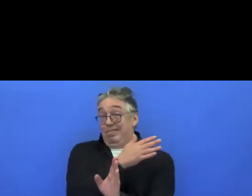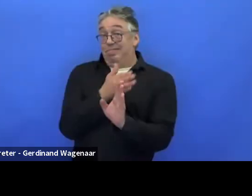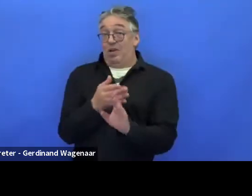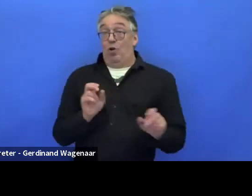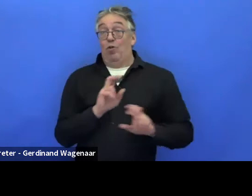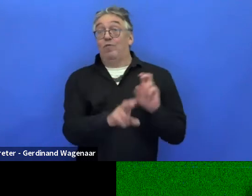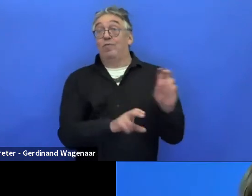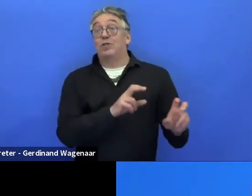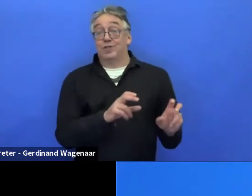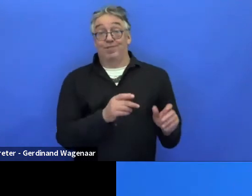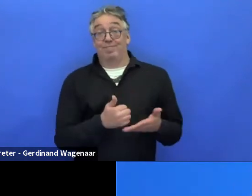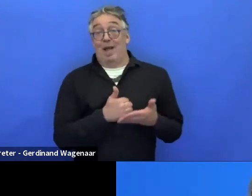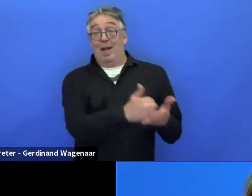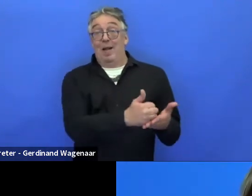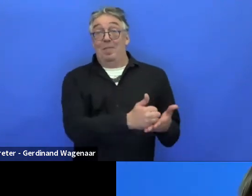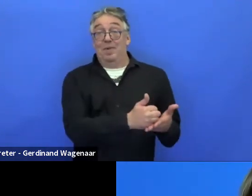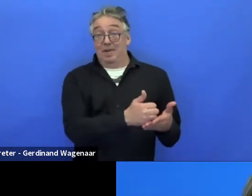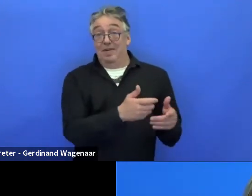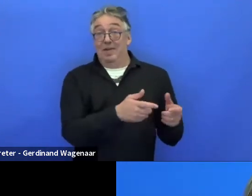The Commission emphasized the transition